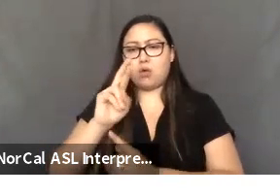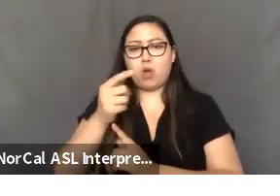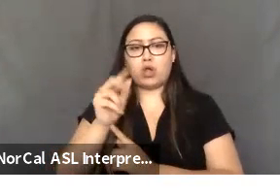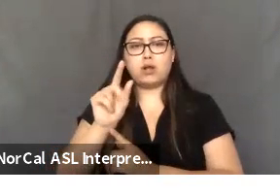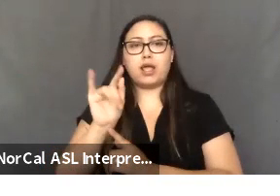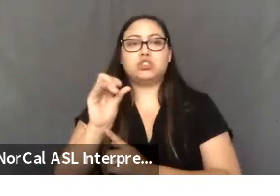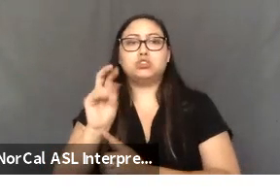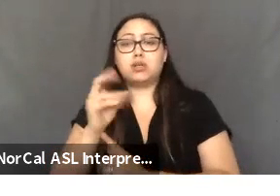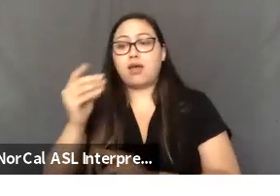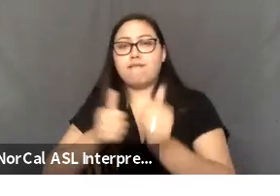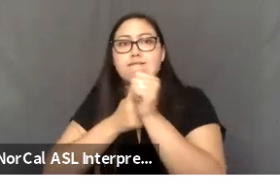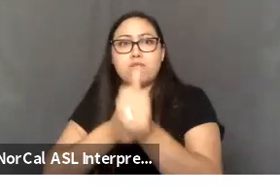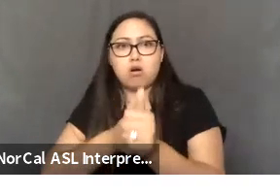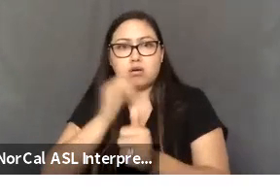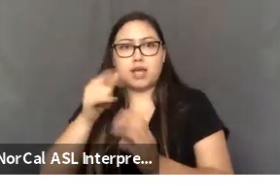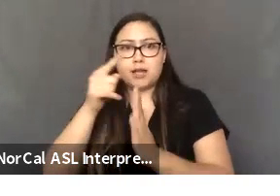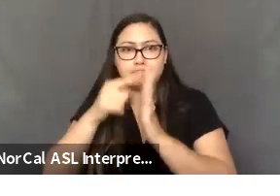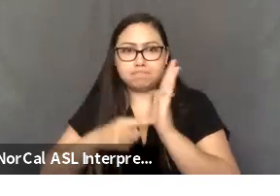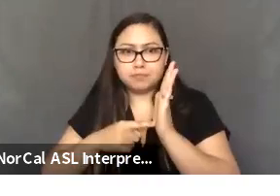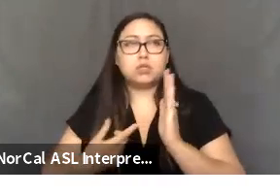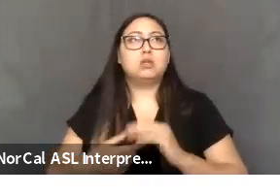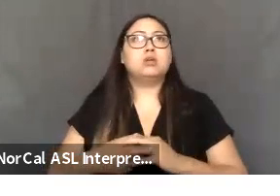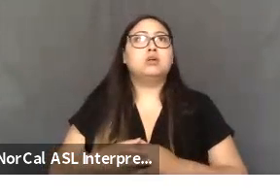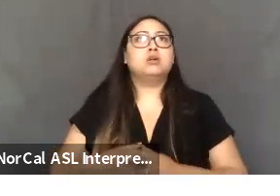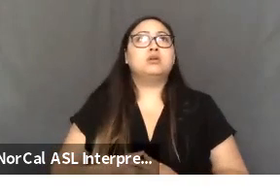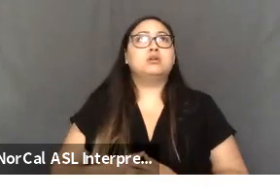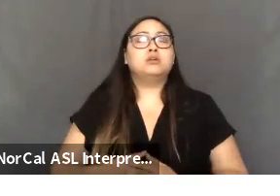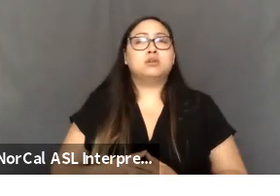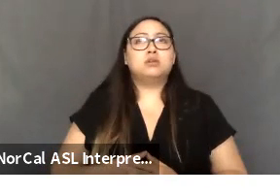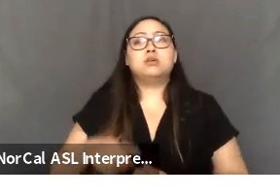with those. As one individual described, I would say the organization views it as